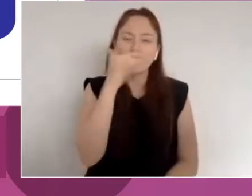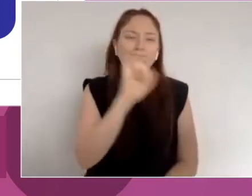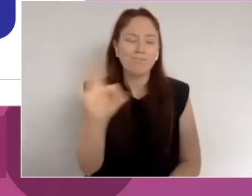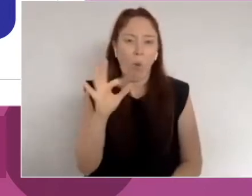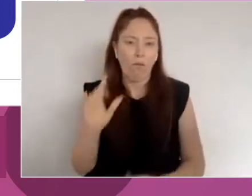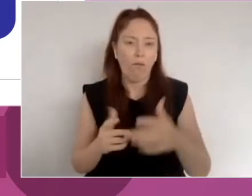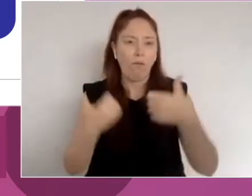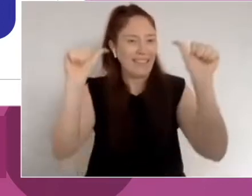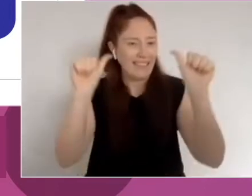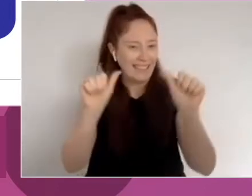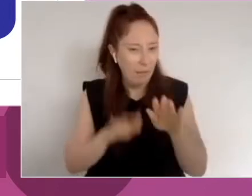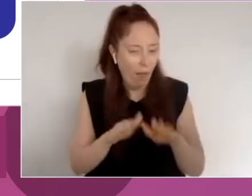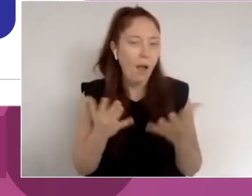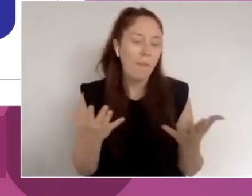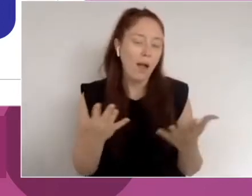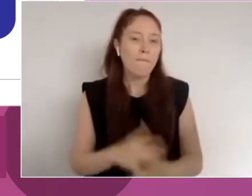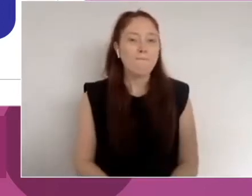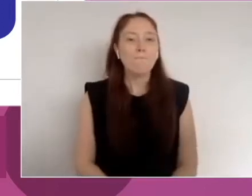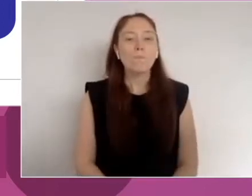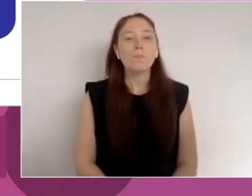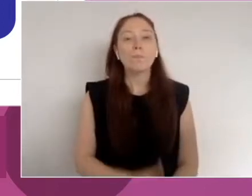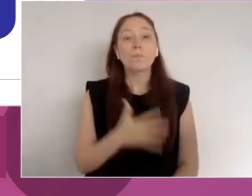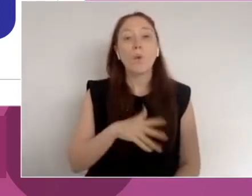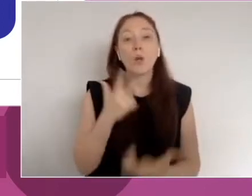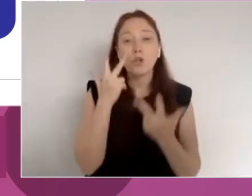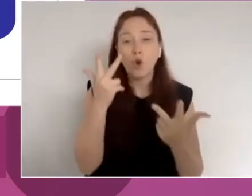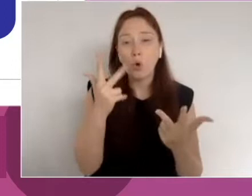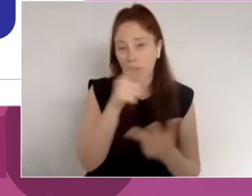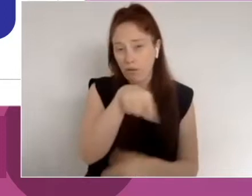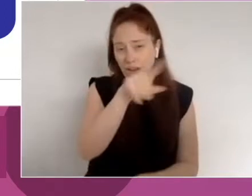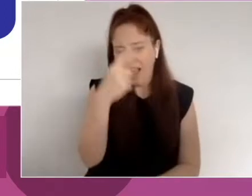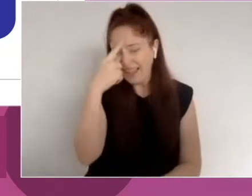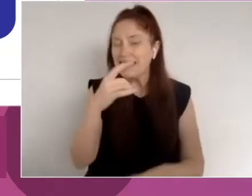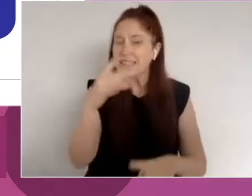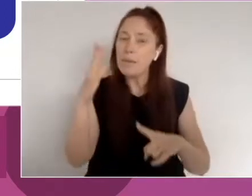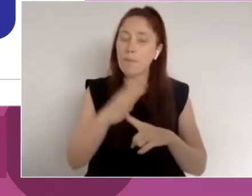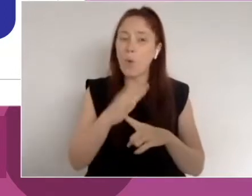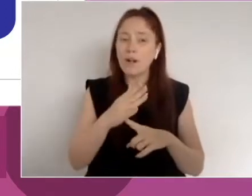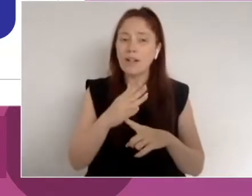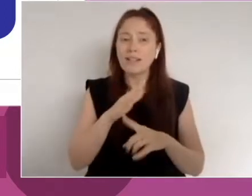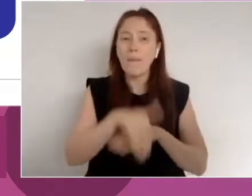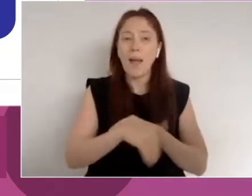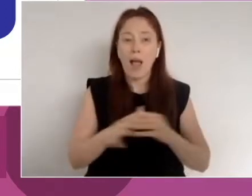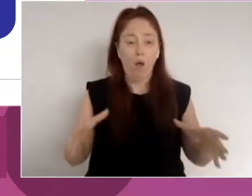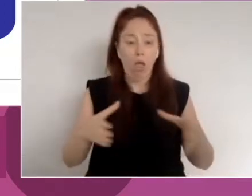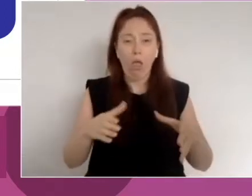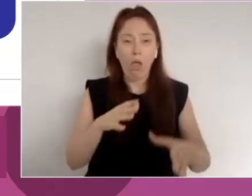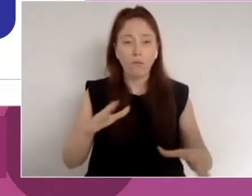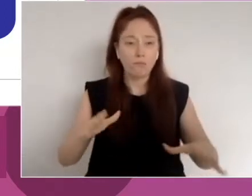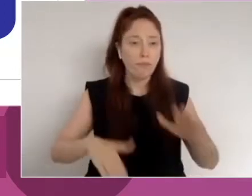But look, what I want to take you to, and I think that this is really important - it's a nuance around whole of Government but I think that it is relevant when you go into what do we